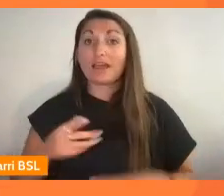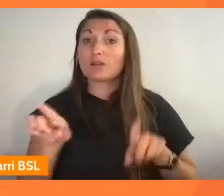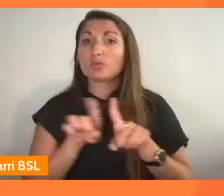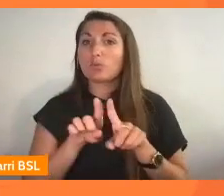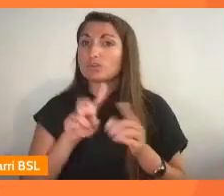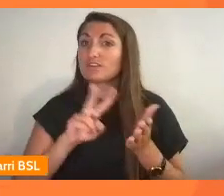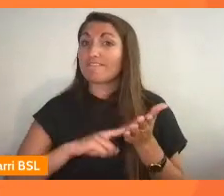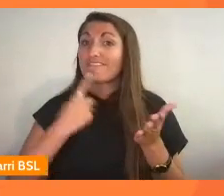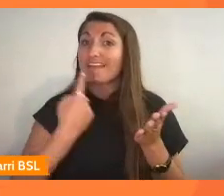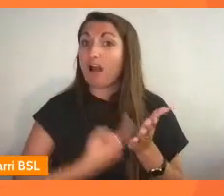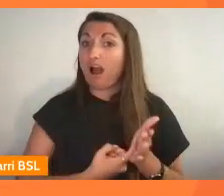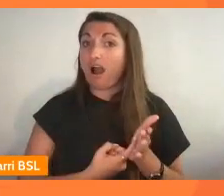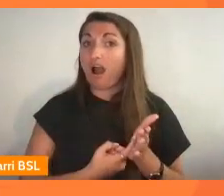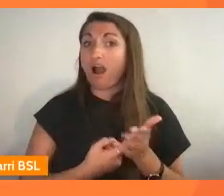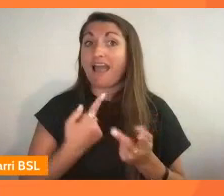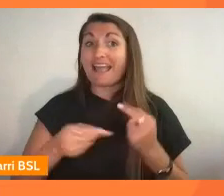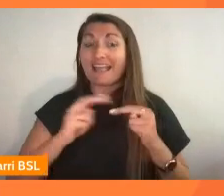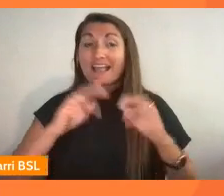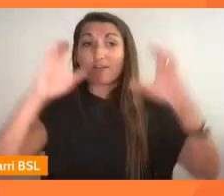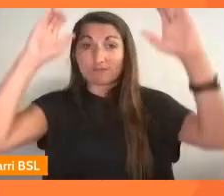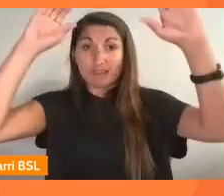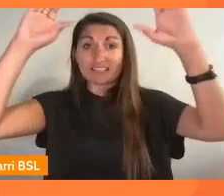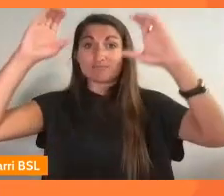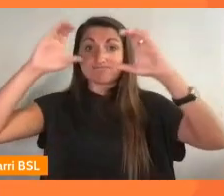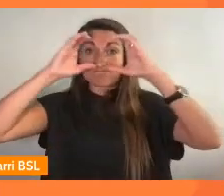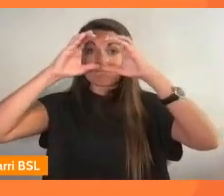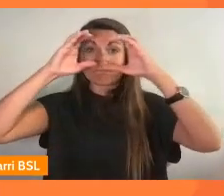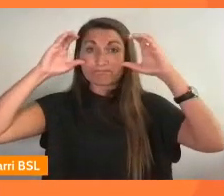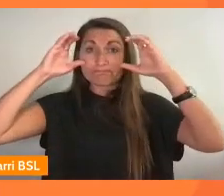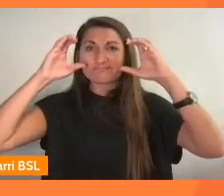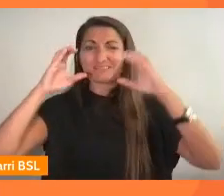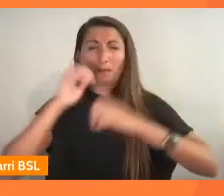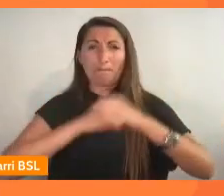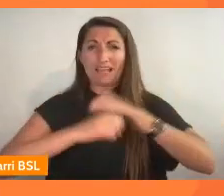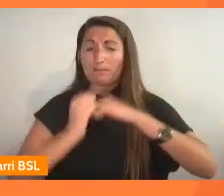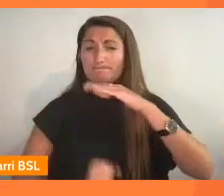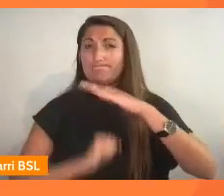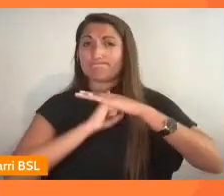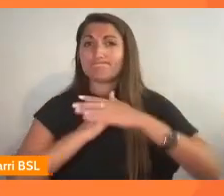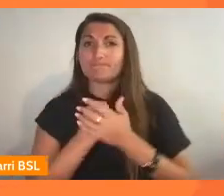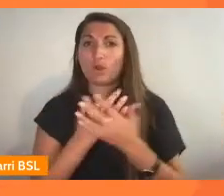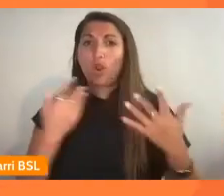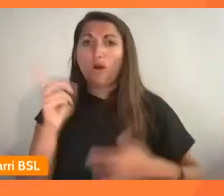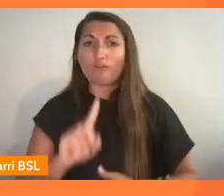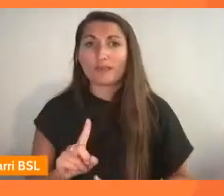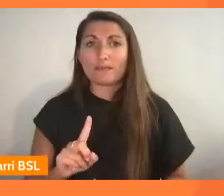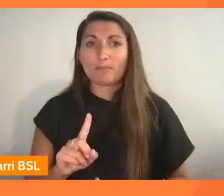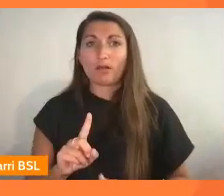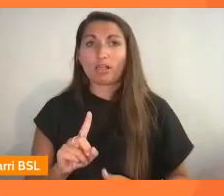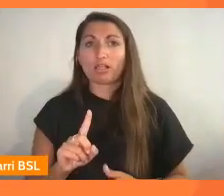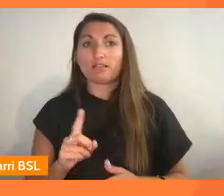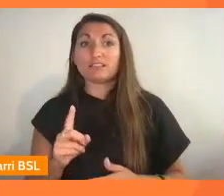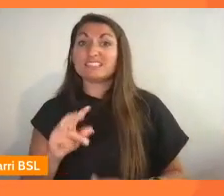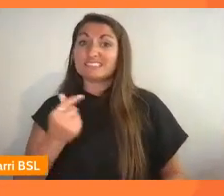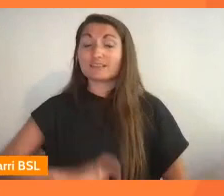putting that headset on can be very, very limiting to the numbers of people who feel confident about it and that can be reasons